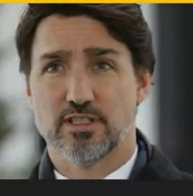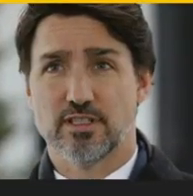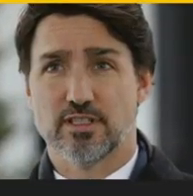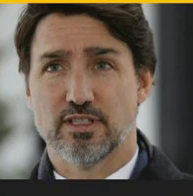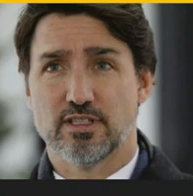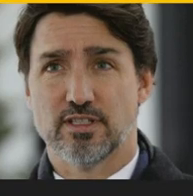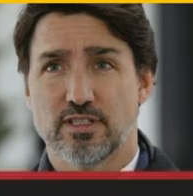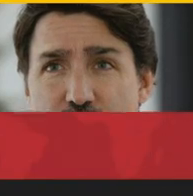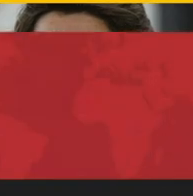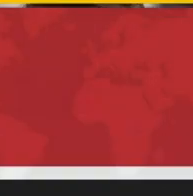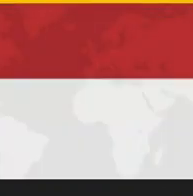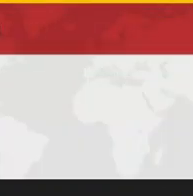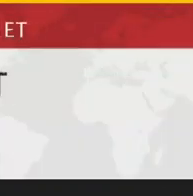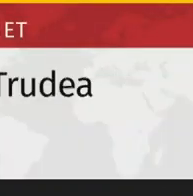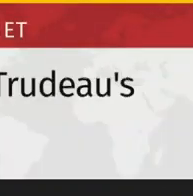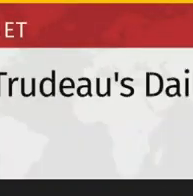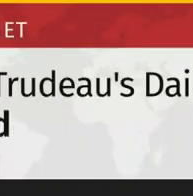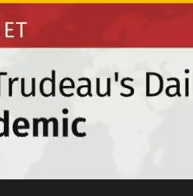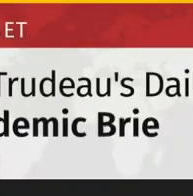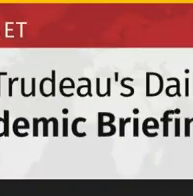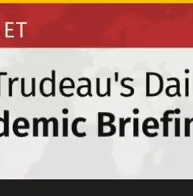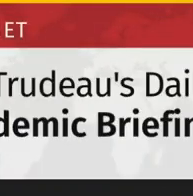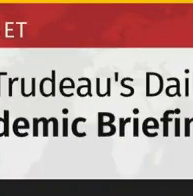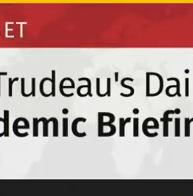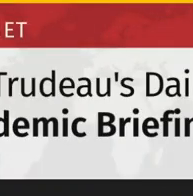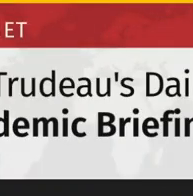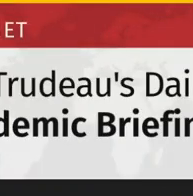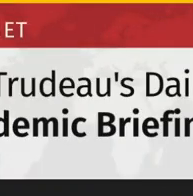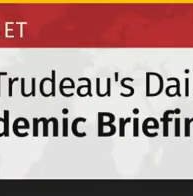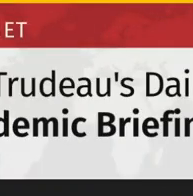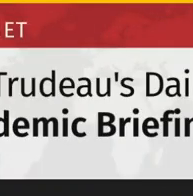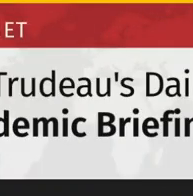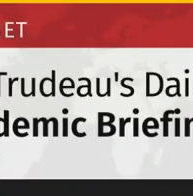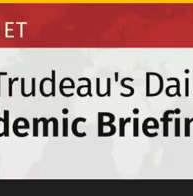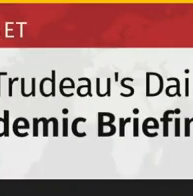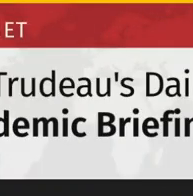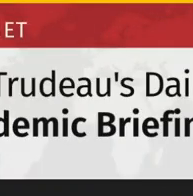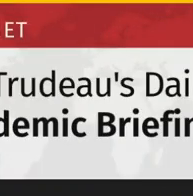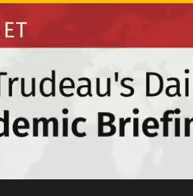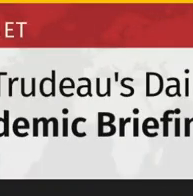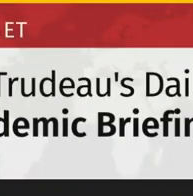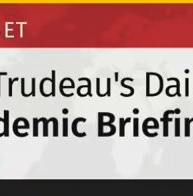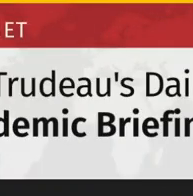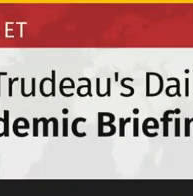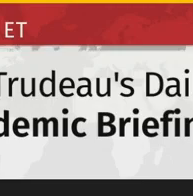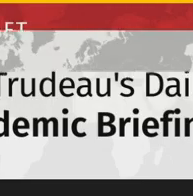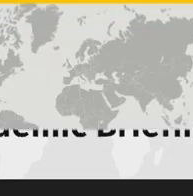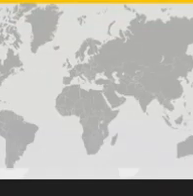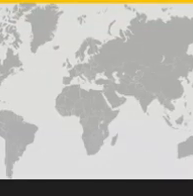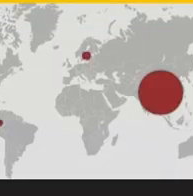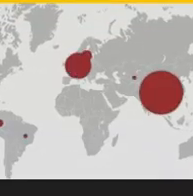WE HEARD THERE, IT TOOK US A WHILE TO GET THERE.